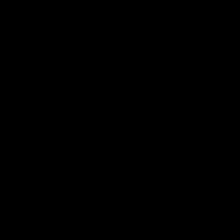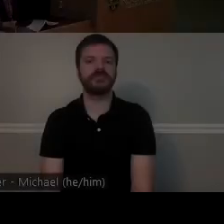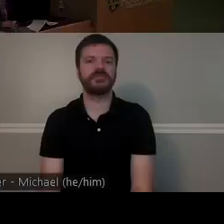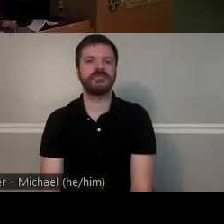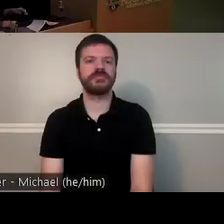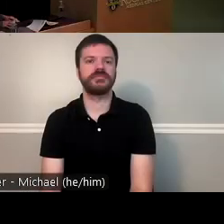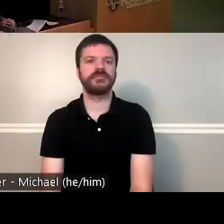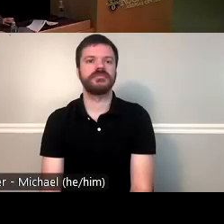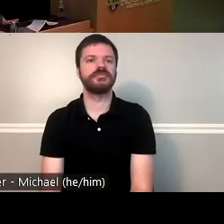hello